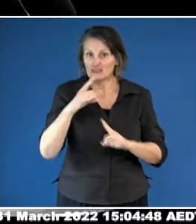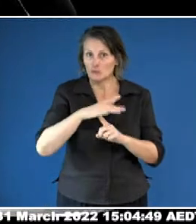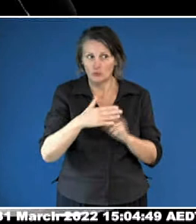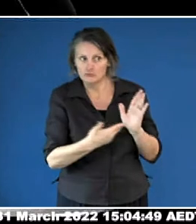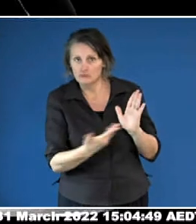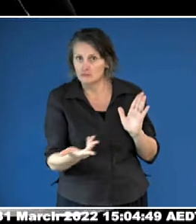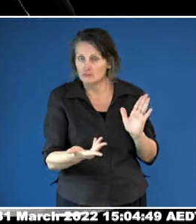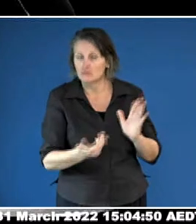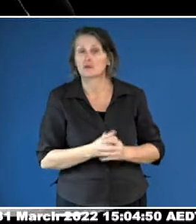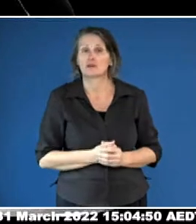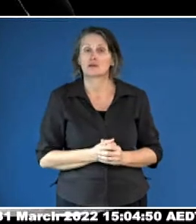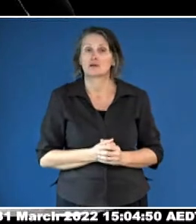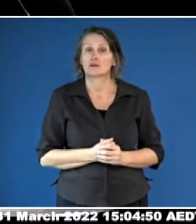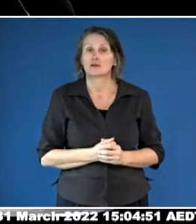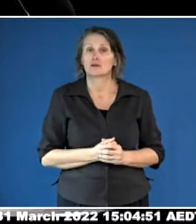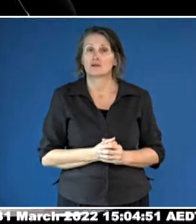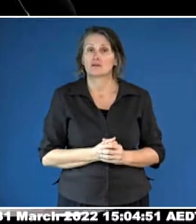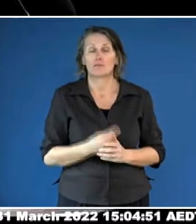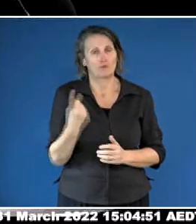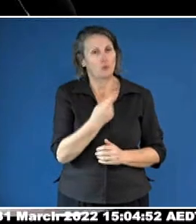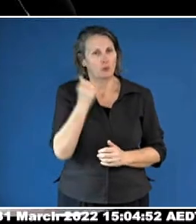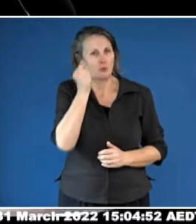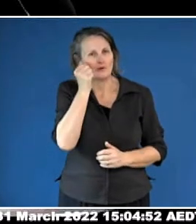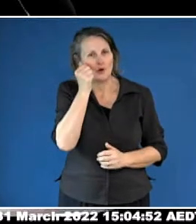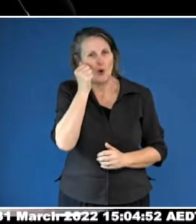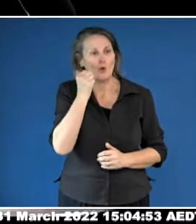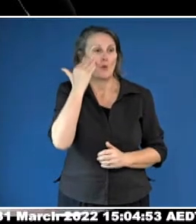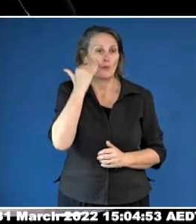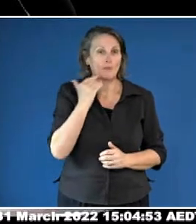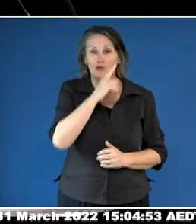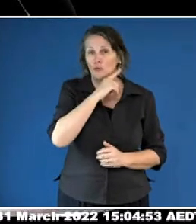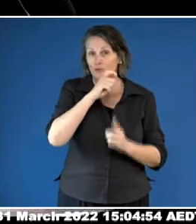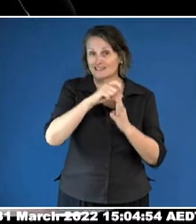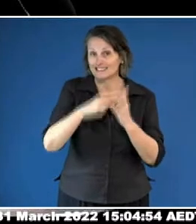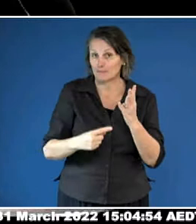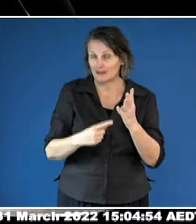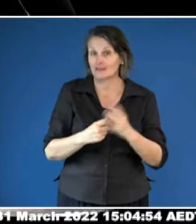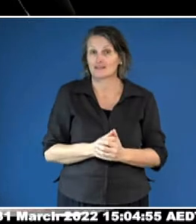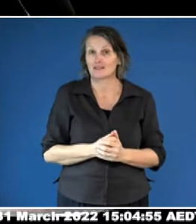And there are heaps of reasons for this. So we know that women and girls with disabilities are often socialised and